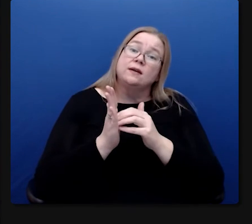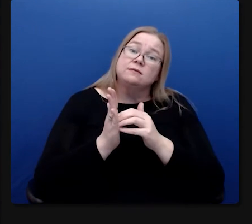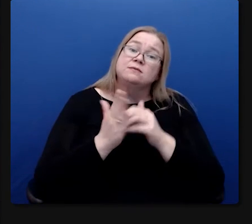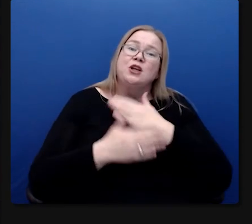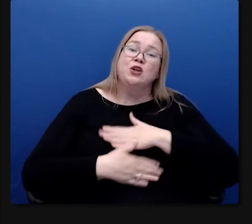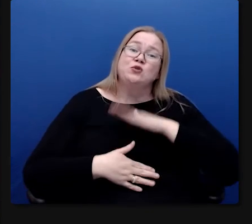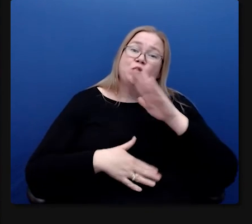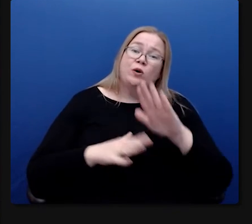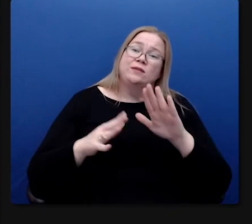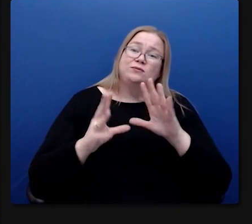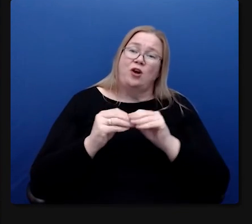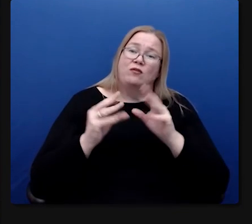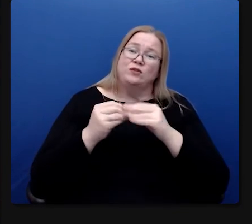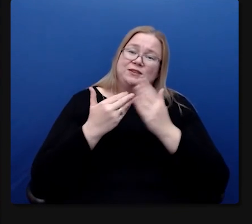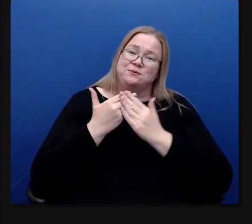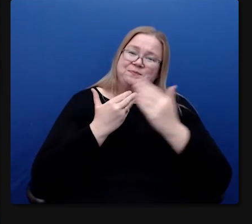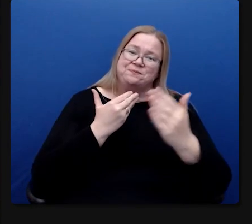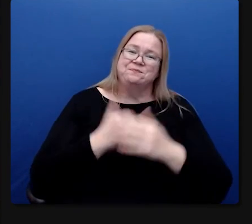Thank you again and enjoy the rest of the conference.